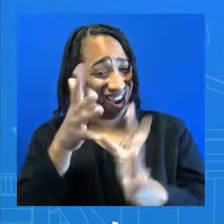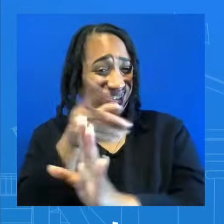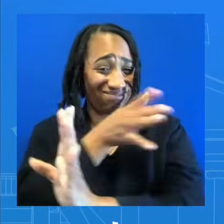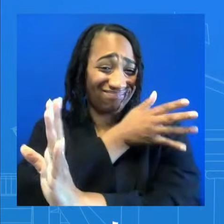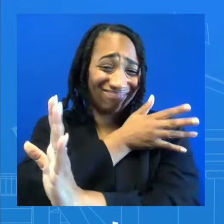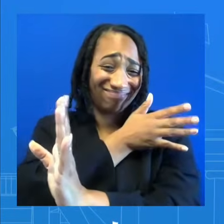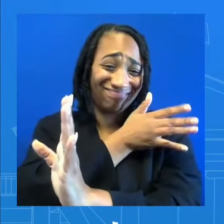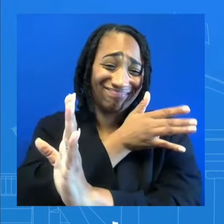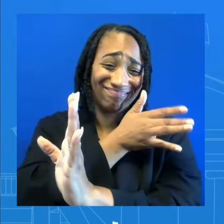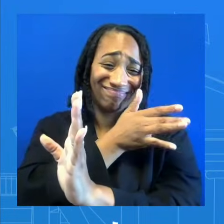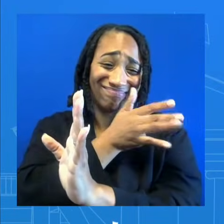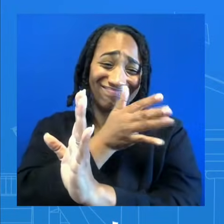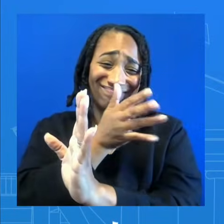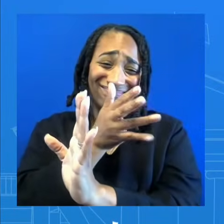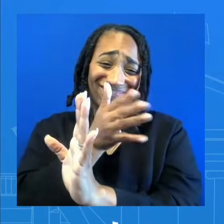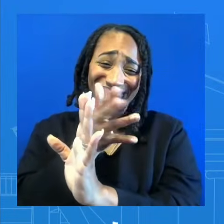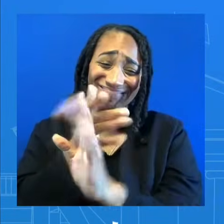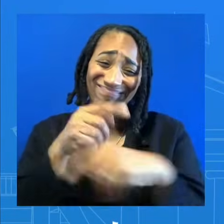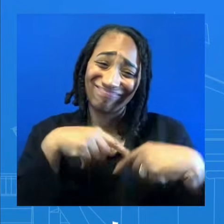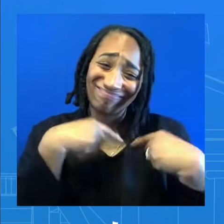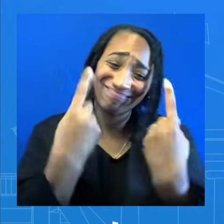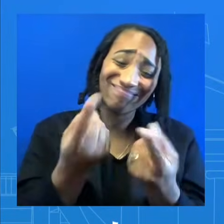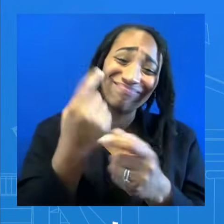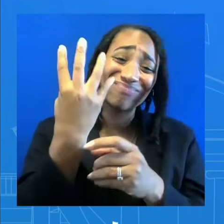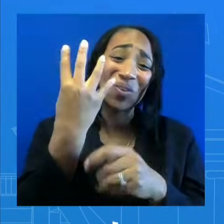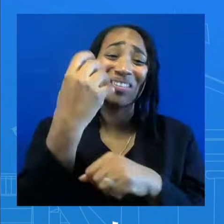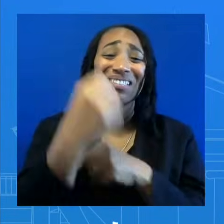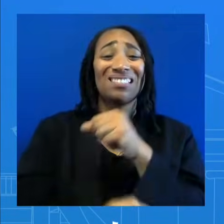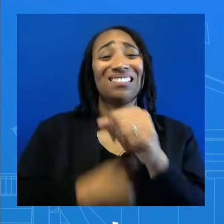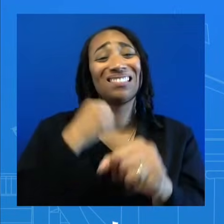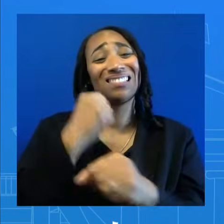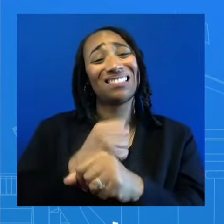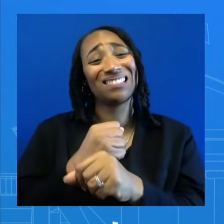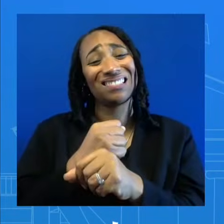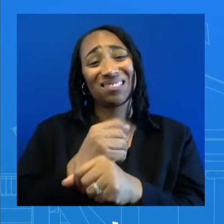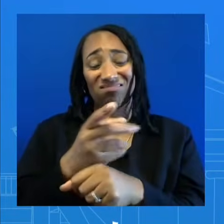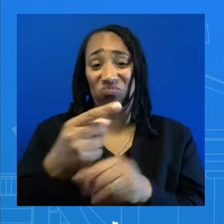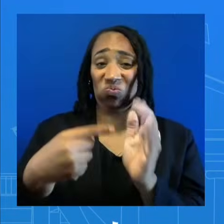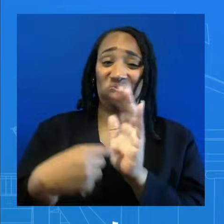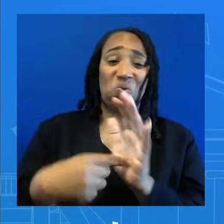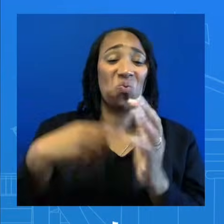He has talked about it directly in a statement in his own voice to all of you about 12 days ago.